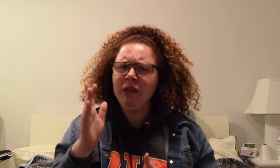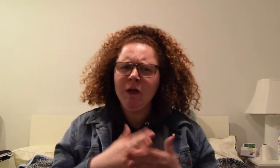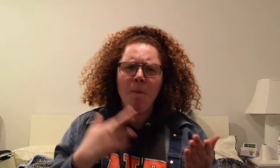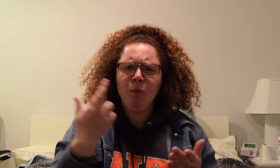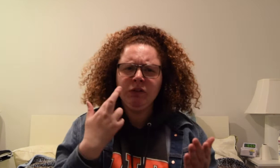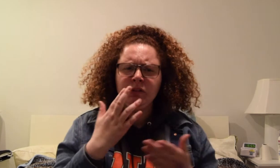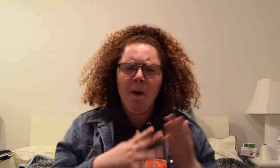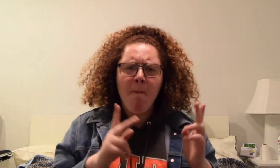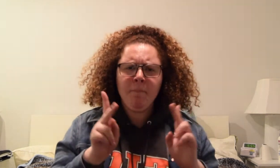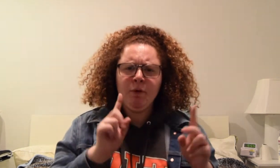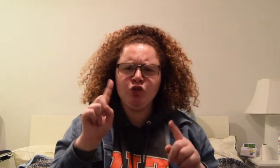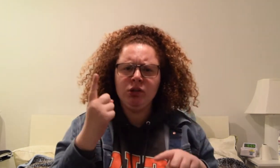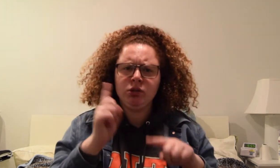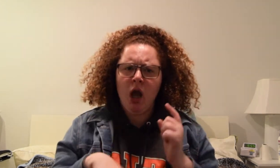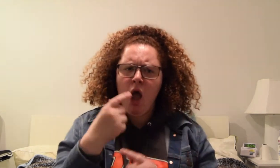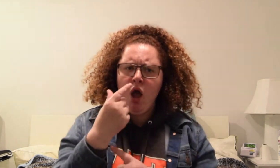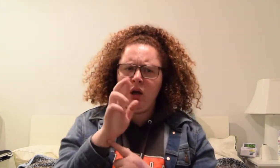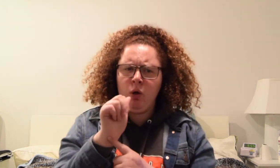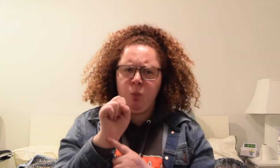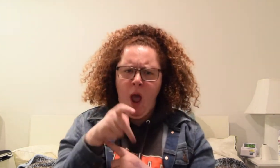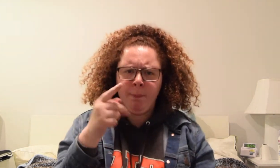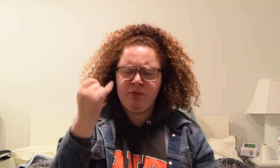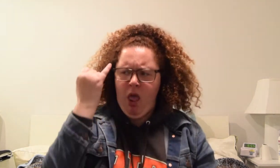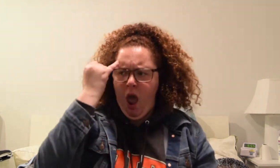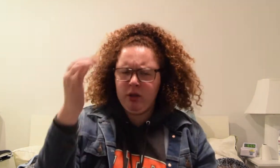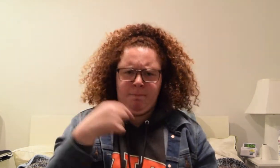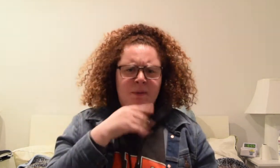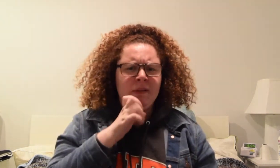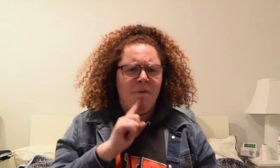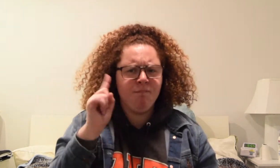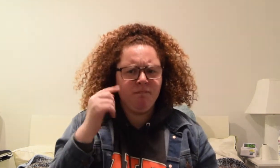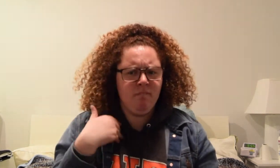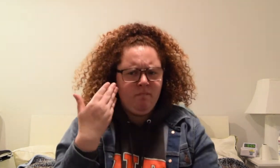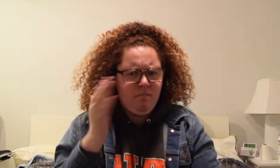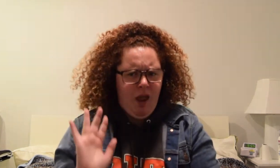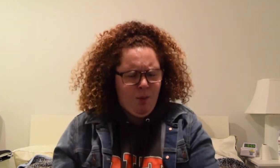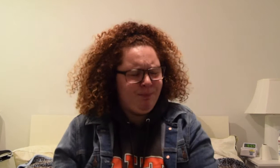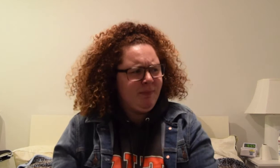For some reason, some people can't grasp the idea of me being deaf. I don't know